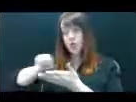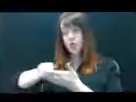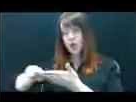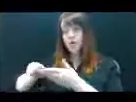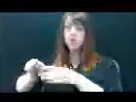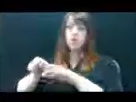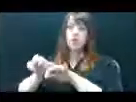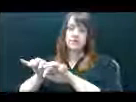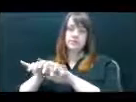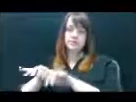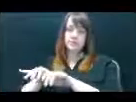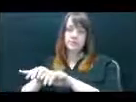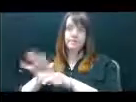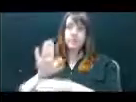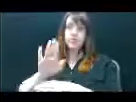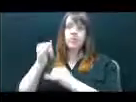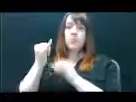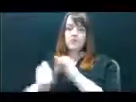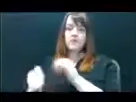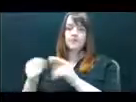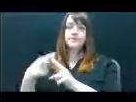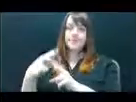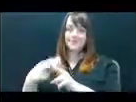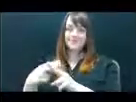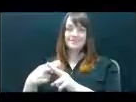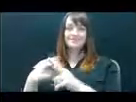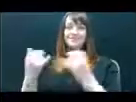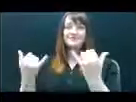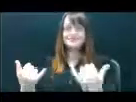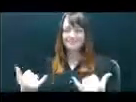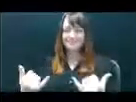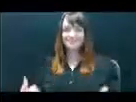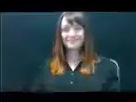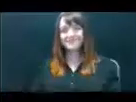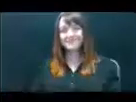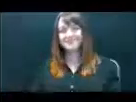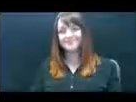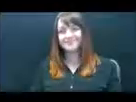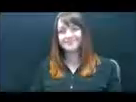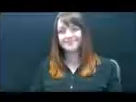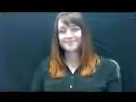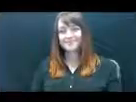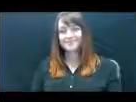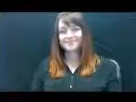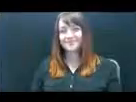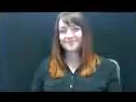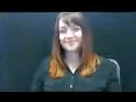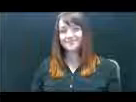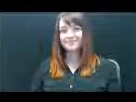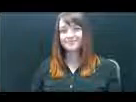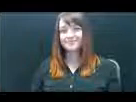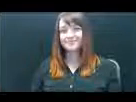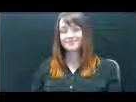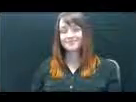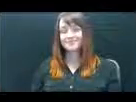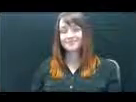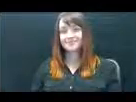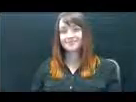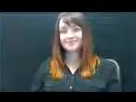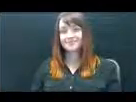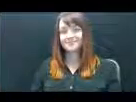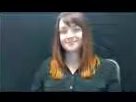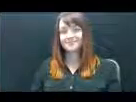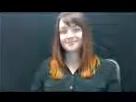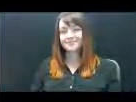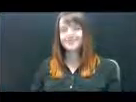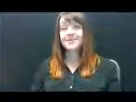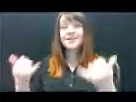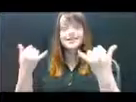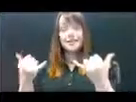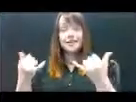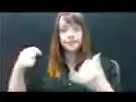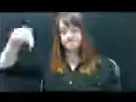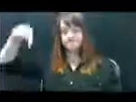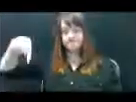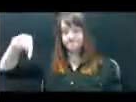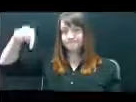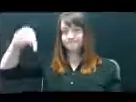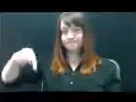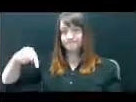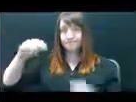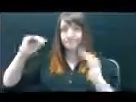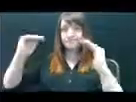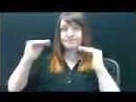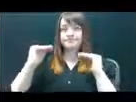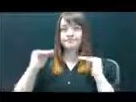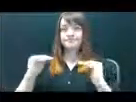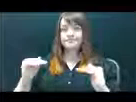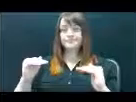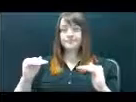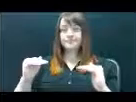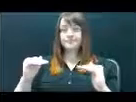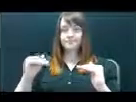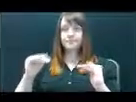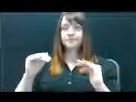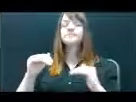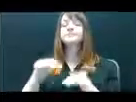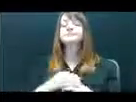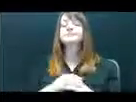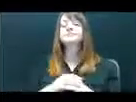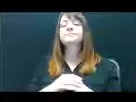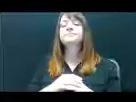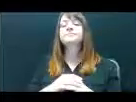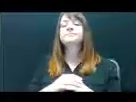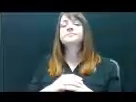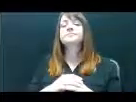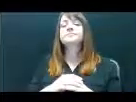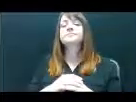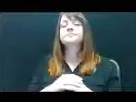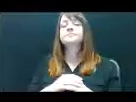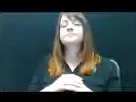Use the down arrow key to move to the next field to complete. This field, which is highlighted